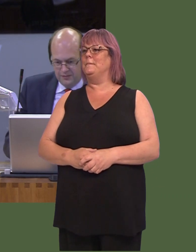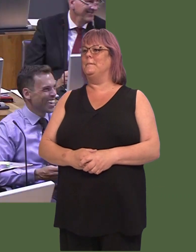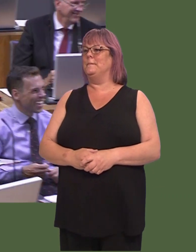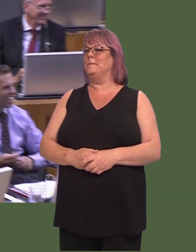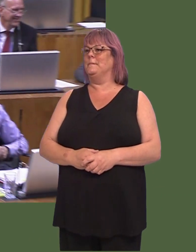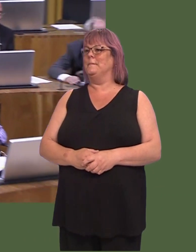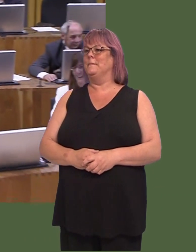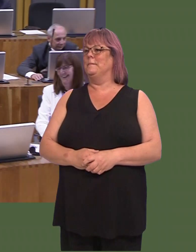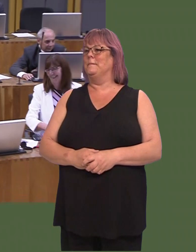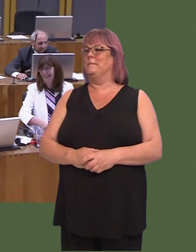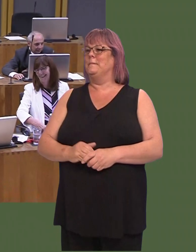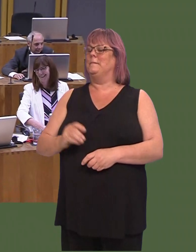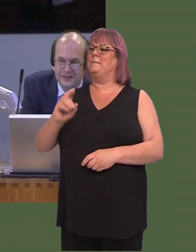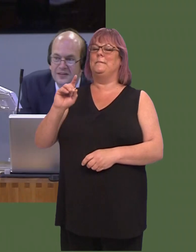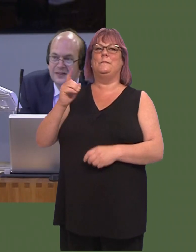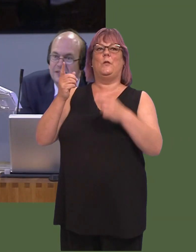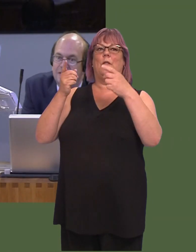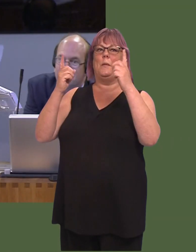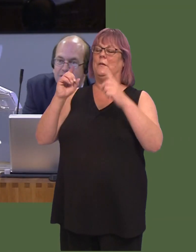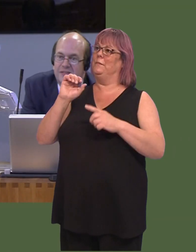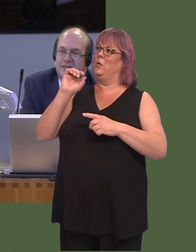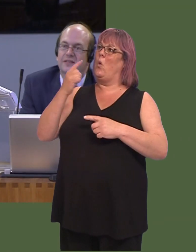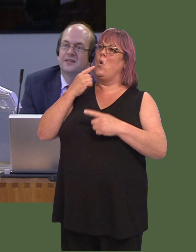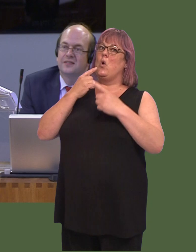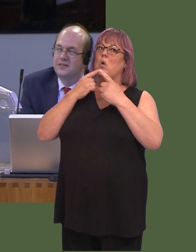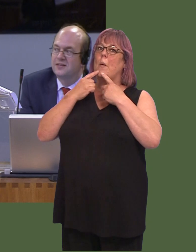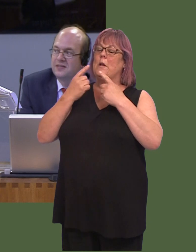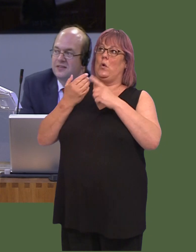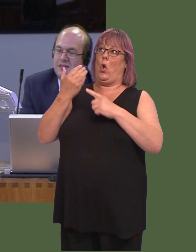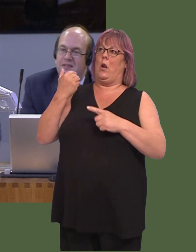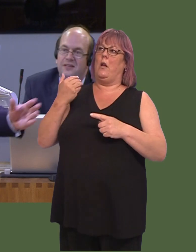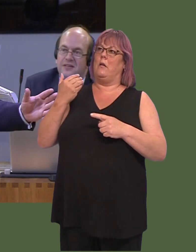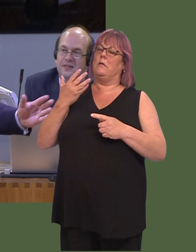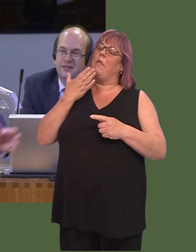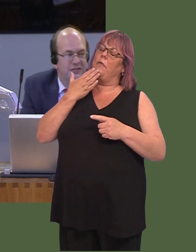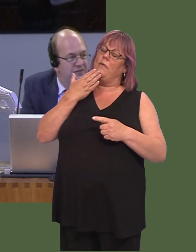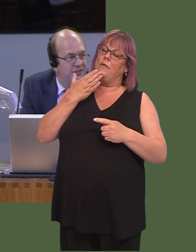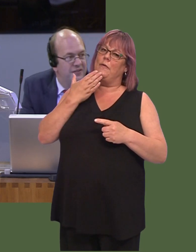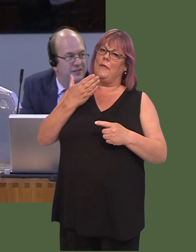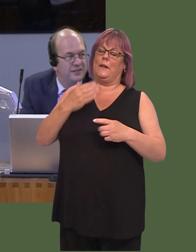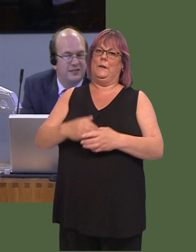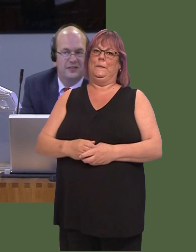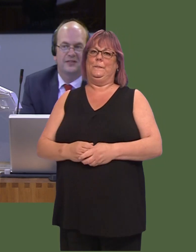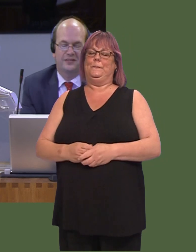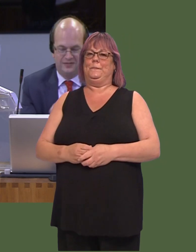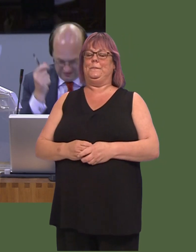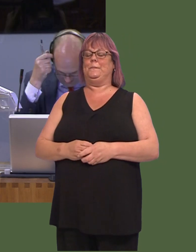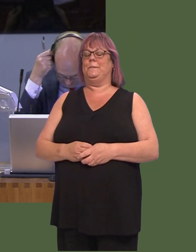First Minister, could I thank you for the very kind commentsówith your indulgence,